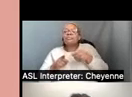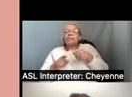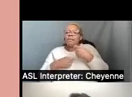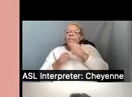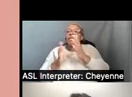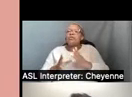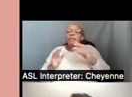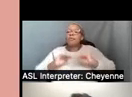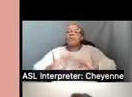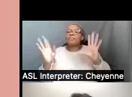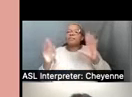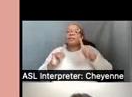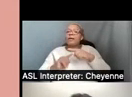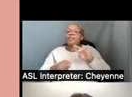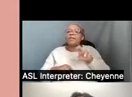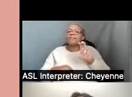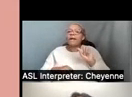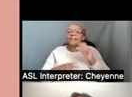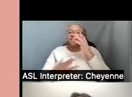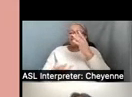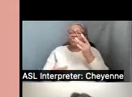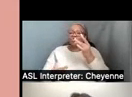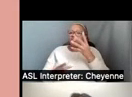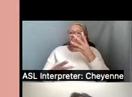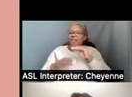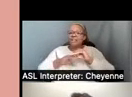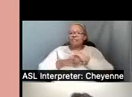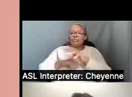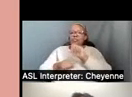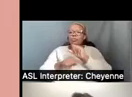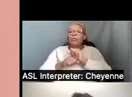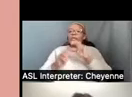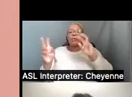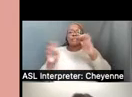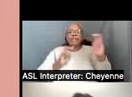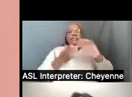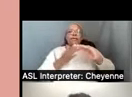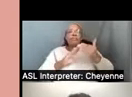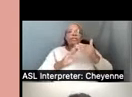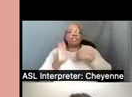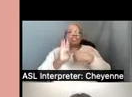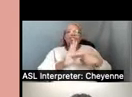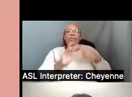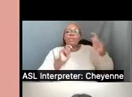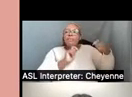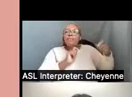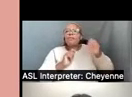explicit about their biases and interests with certain topics or communities they are portraying in their films or work.